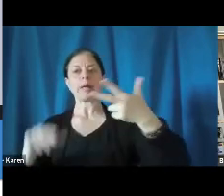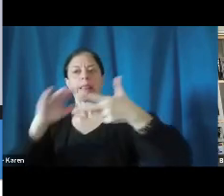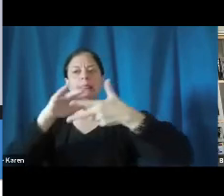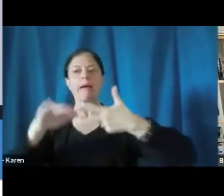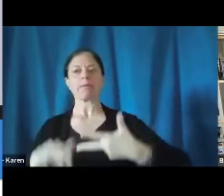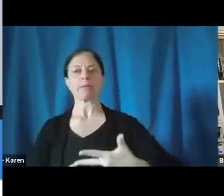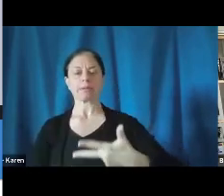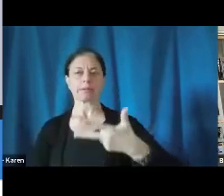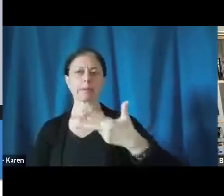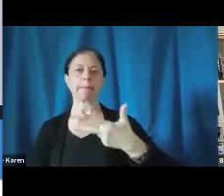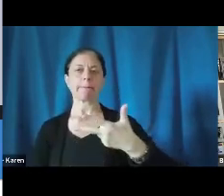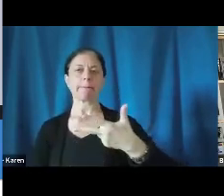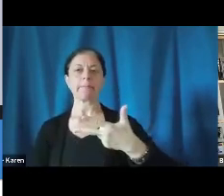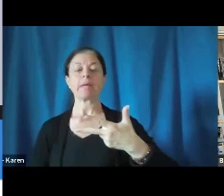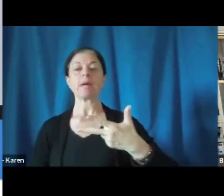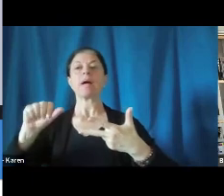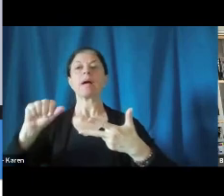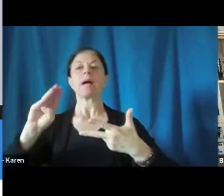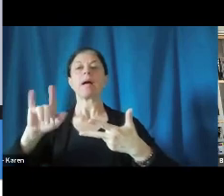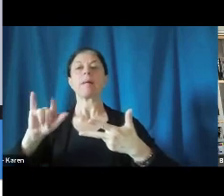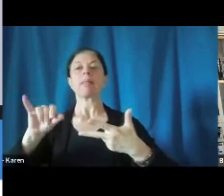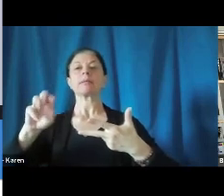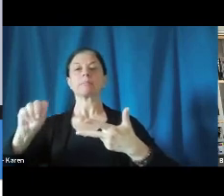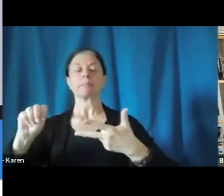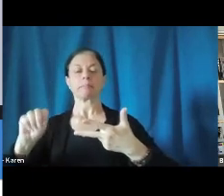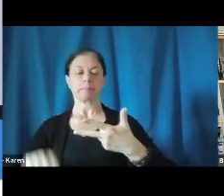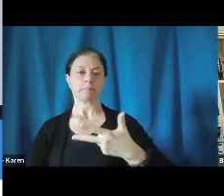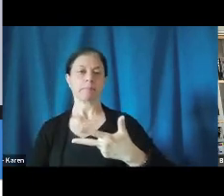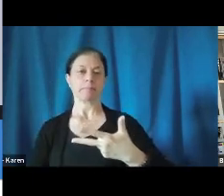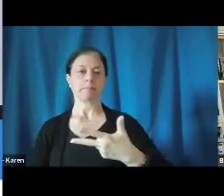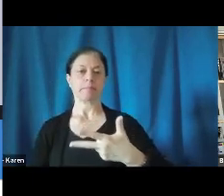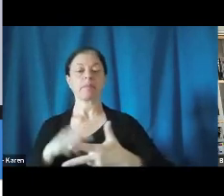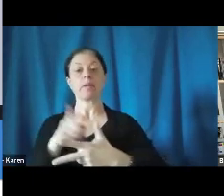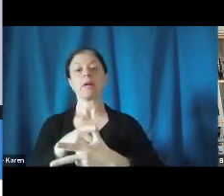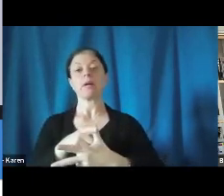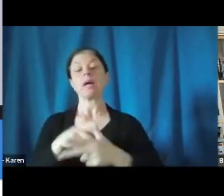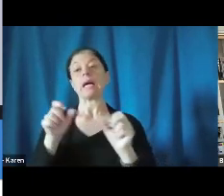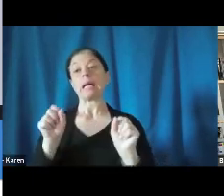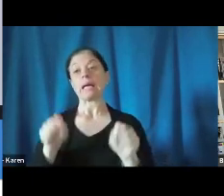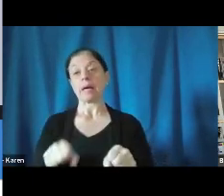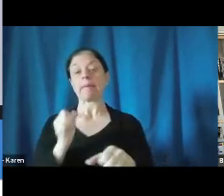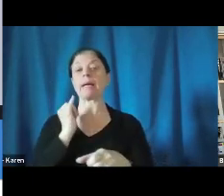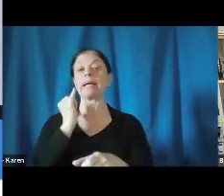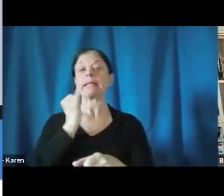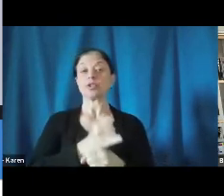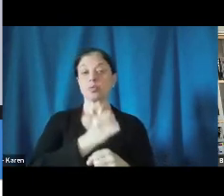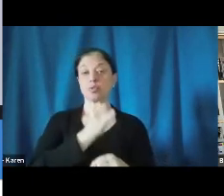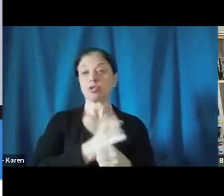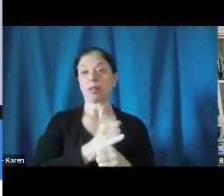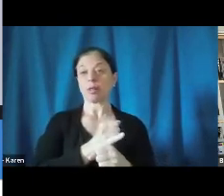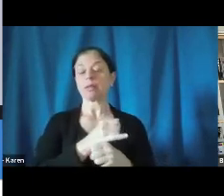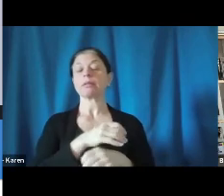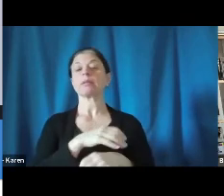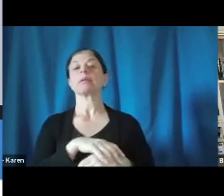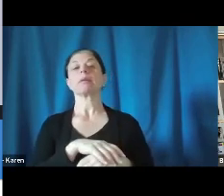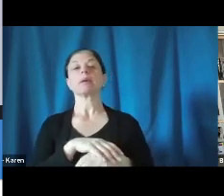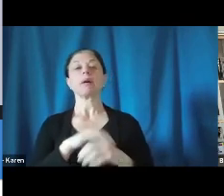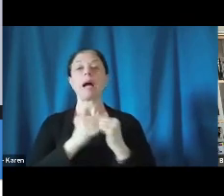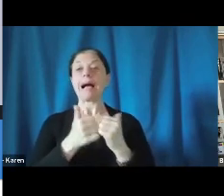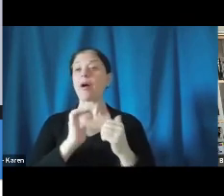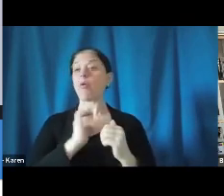I'm just going to offer three different kind of levels or layers of disability -- or excuse me of ableism.